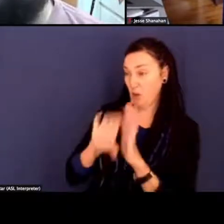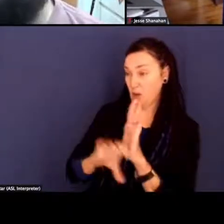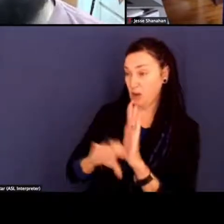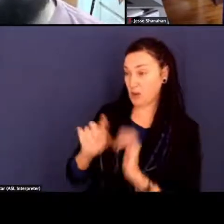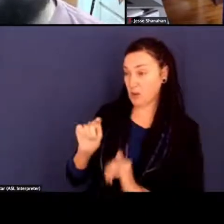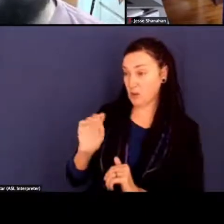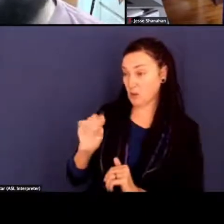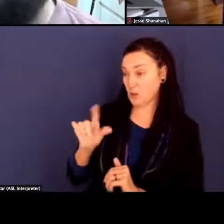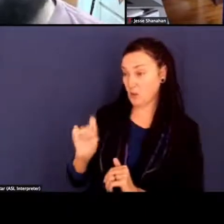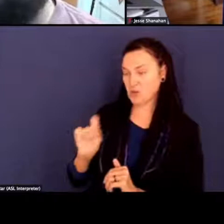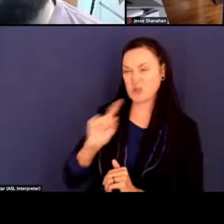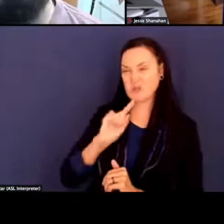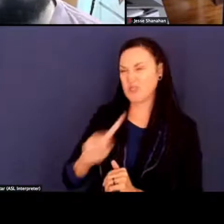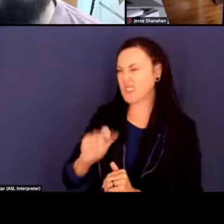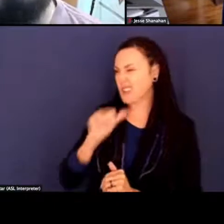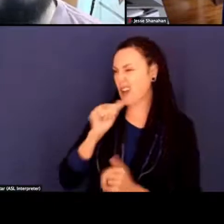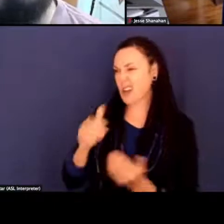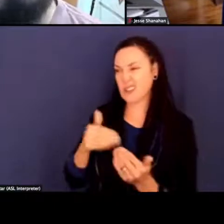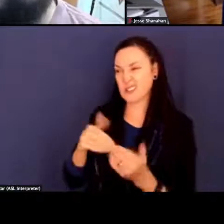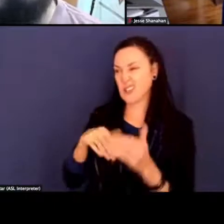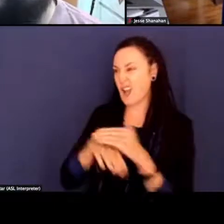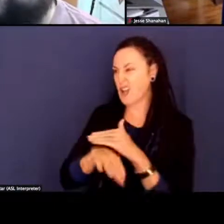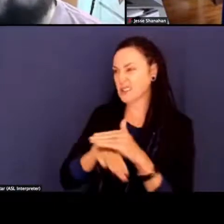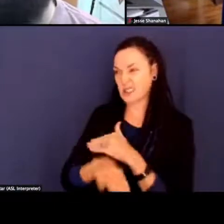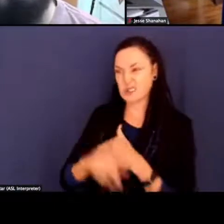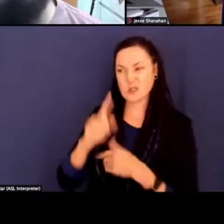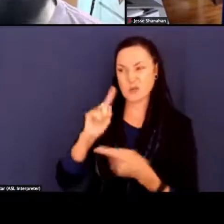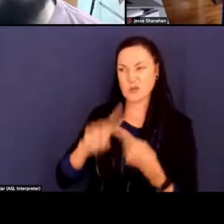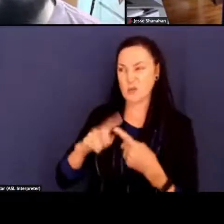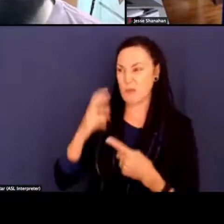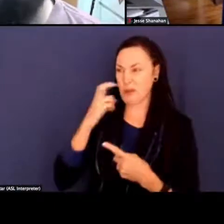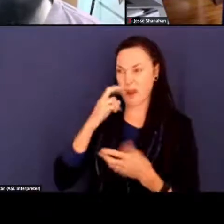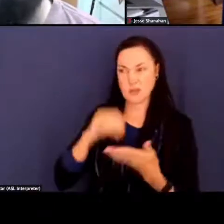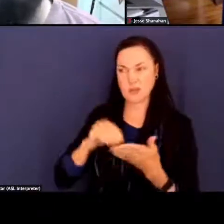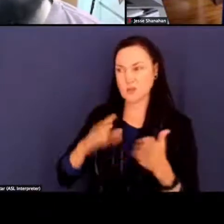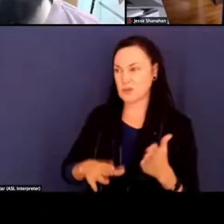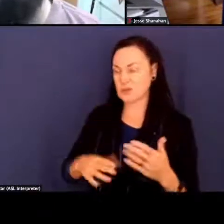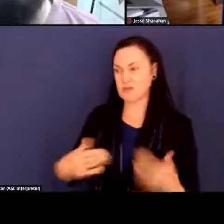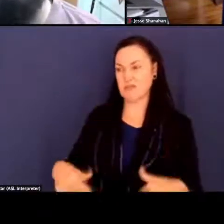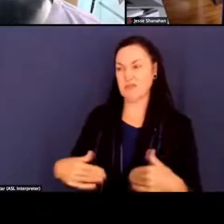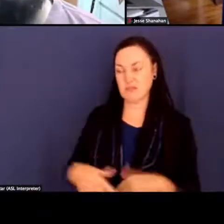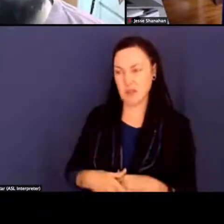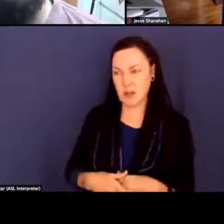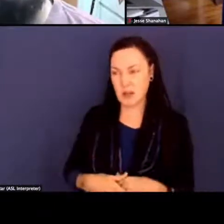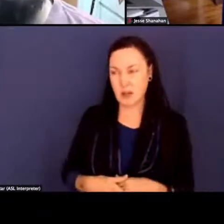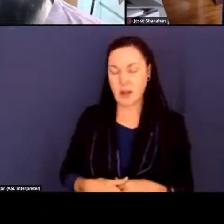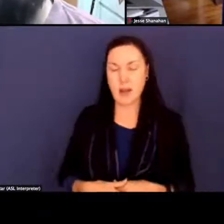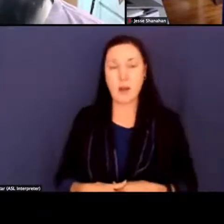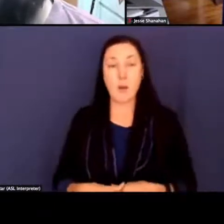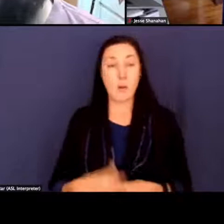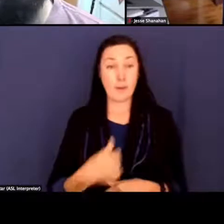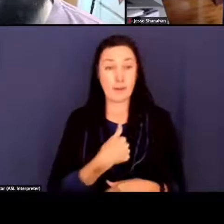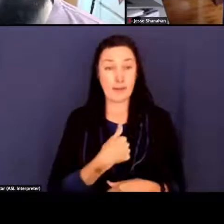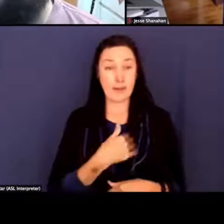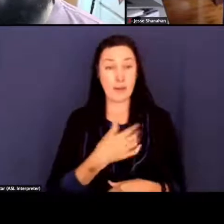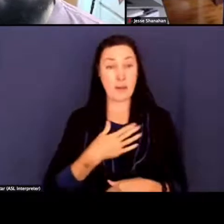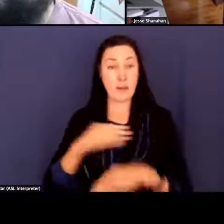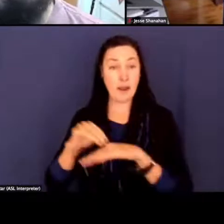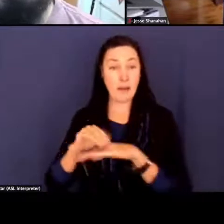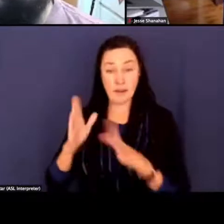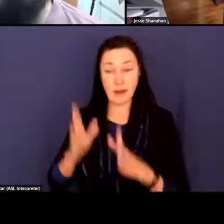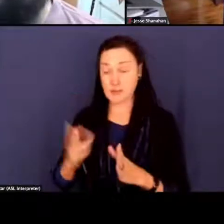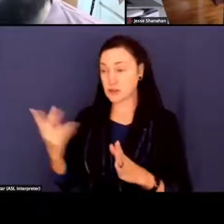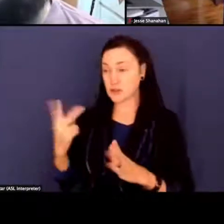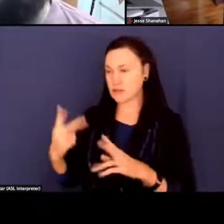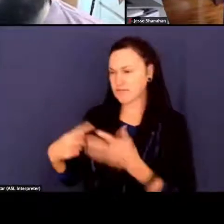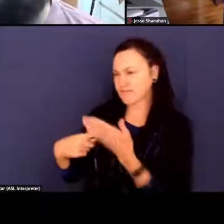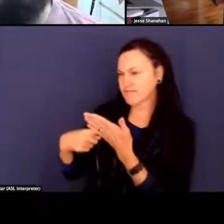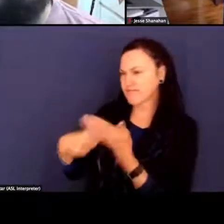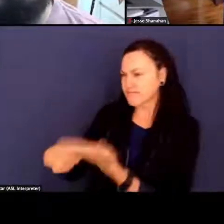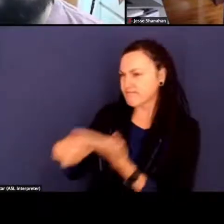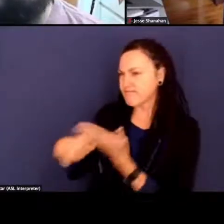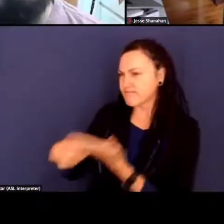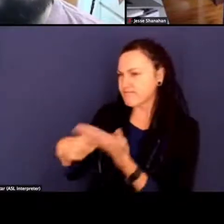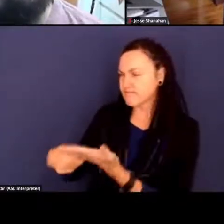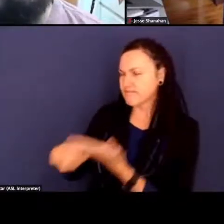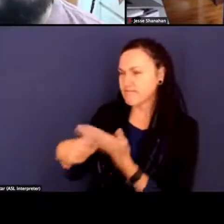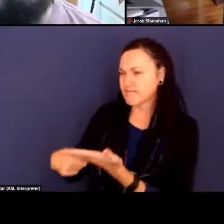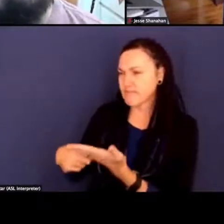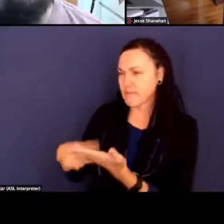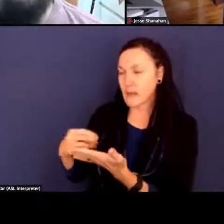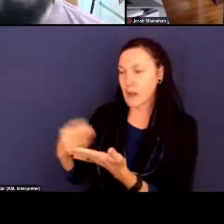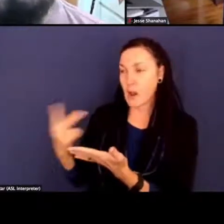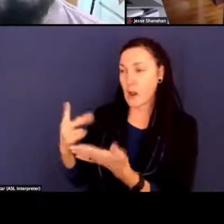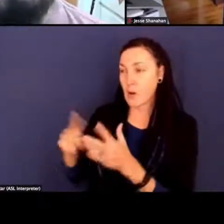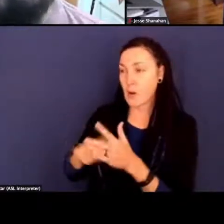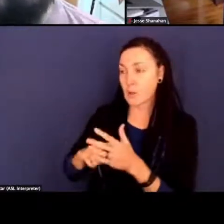accessible to blind students. So me and my advisor thought and we started a research project